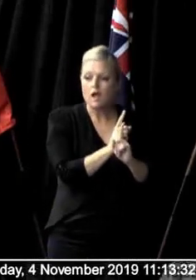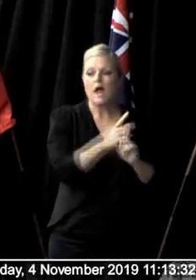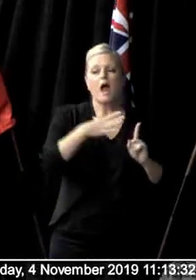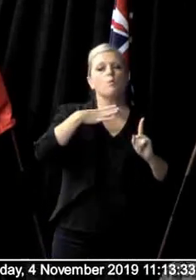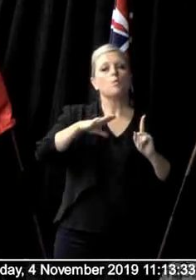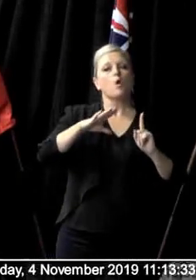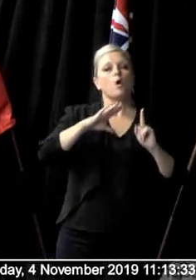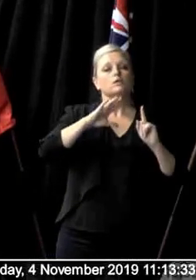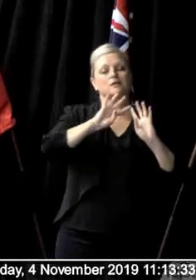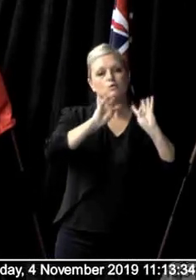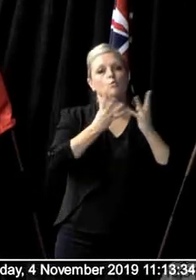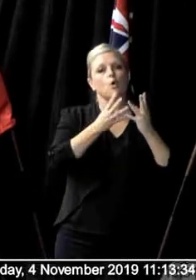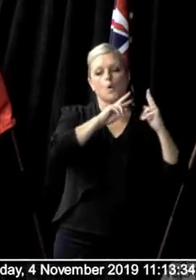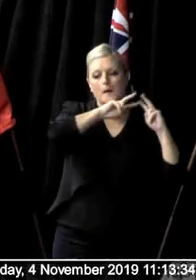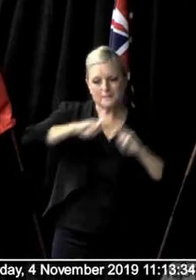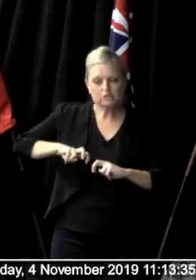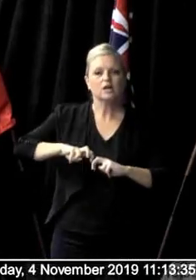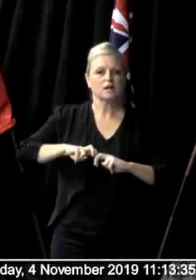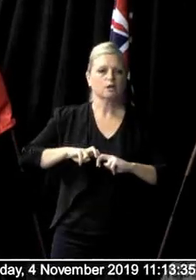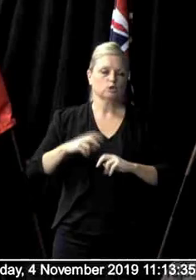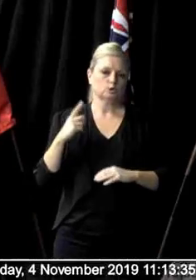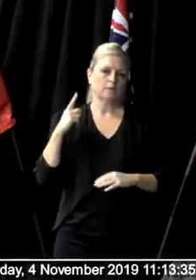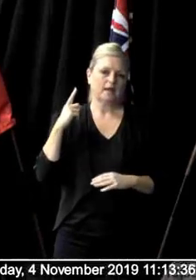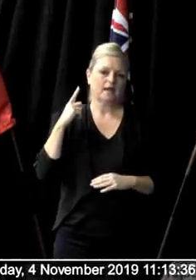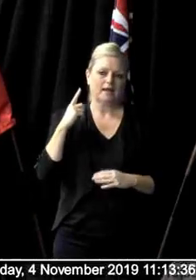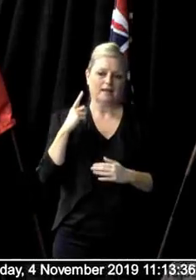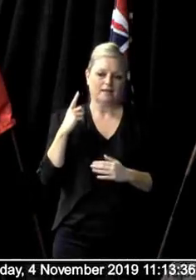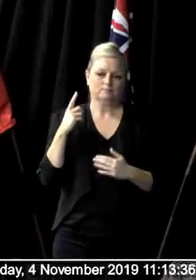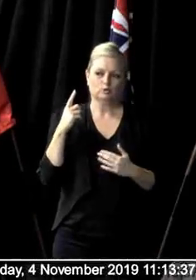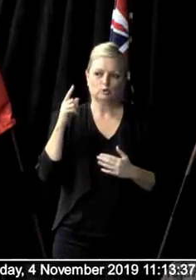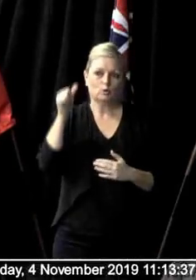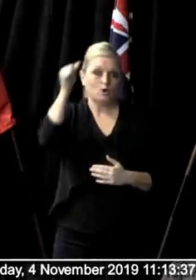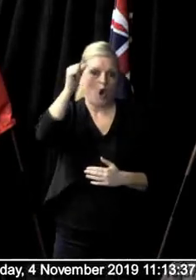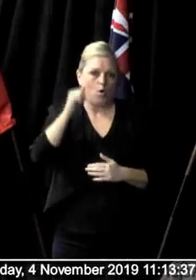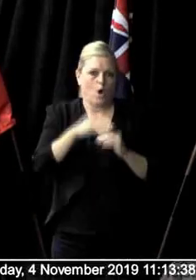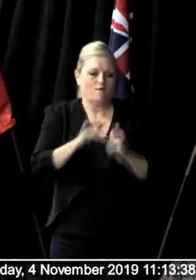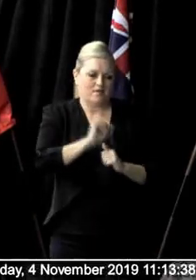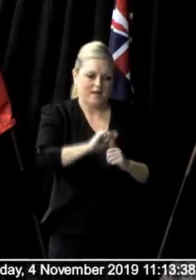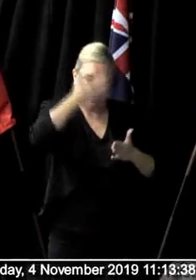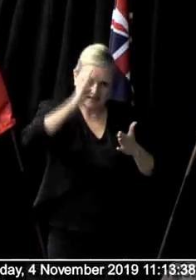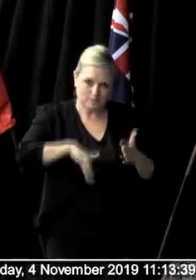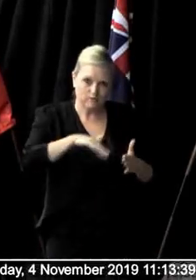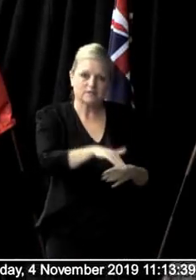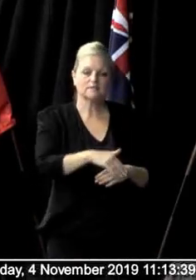to be heard, truly heard. We are hopeful that in the future we will have the privilege of hearing from such